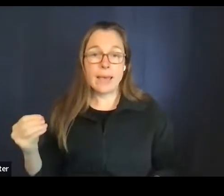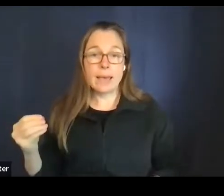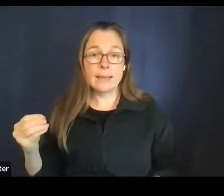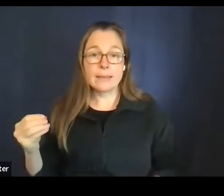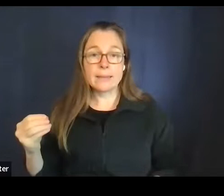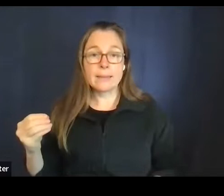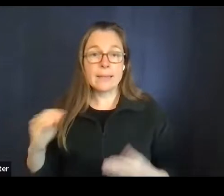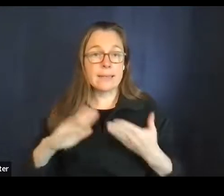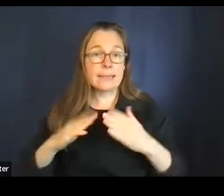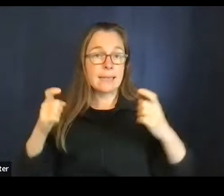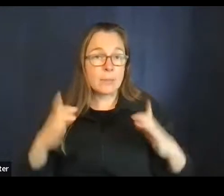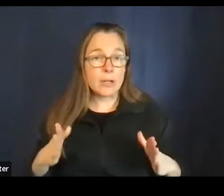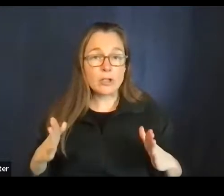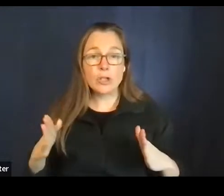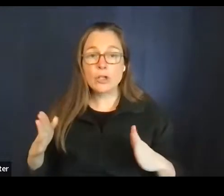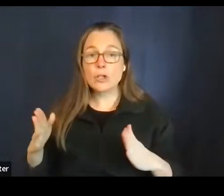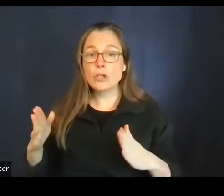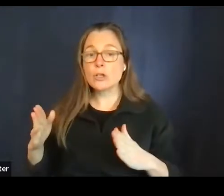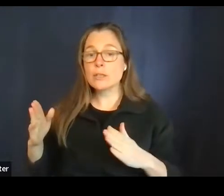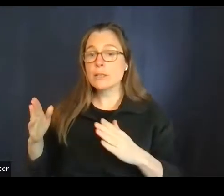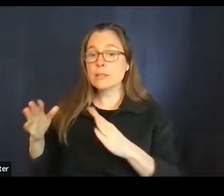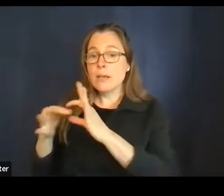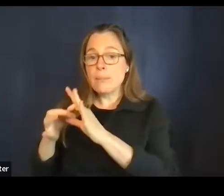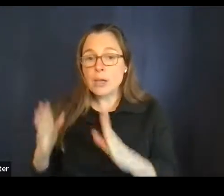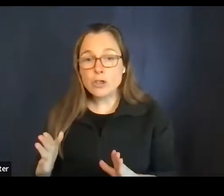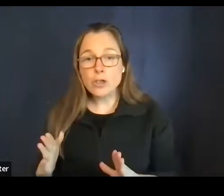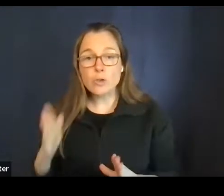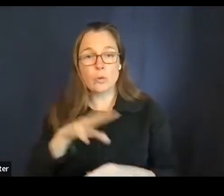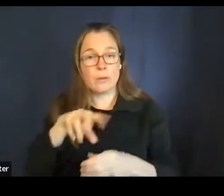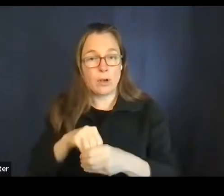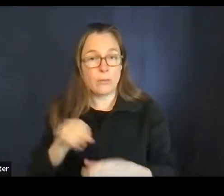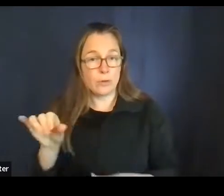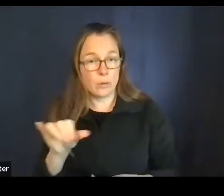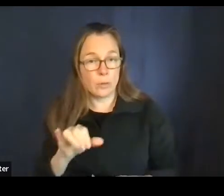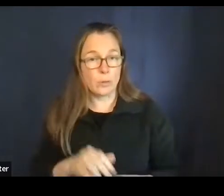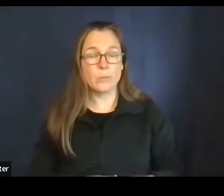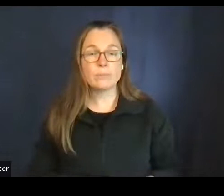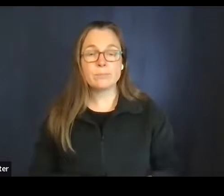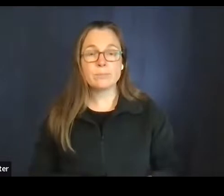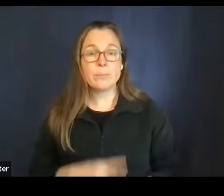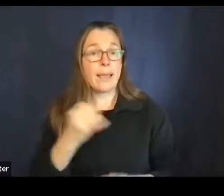and managers in city government. And lastly, and maybe most importantly, developing